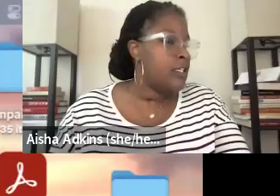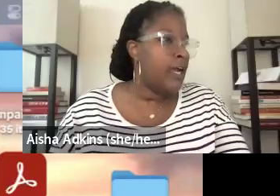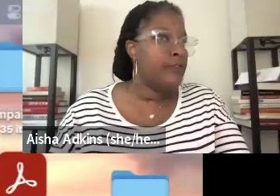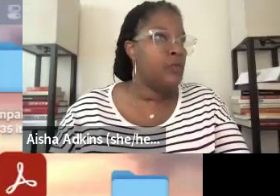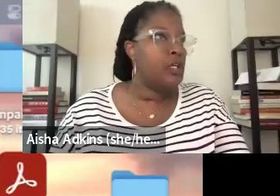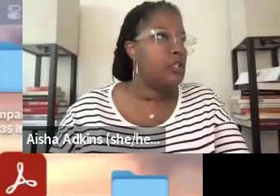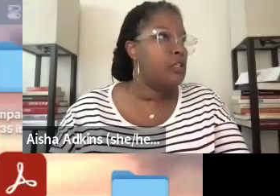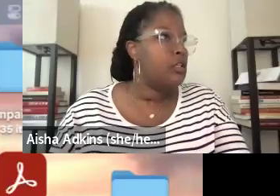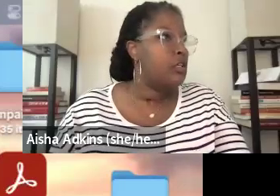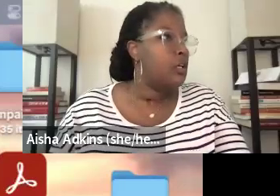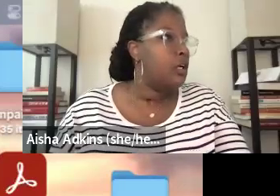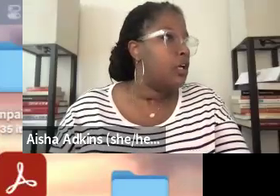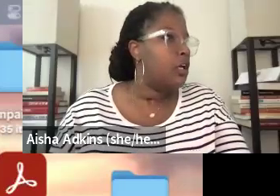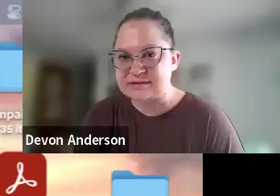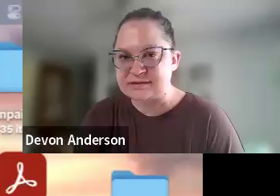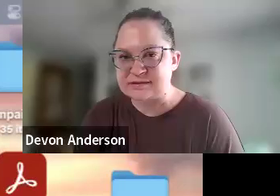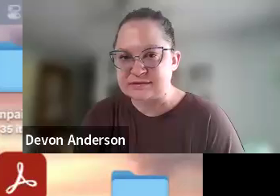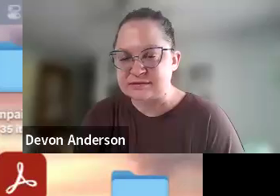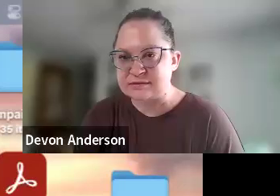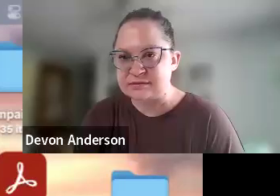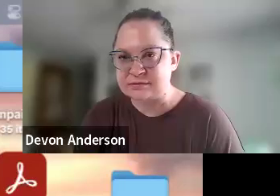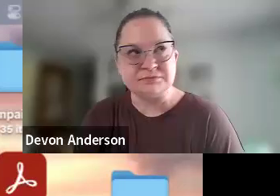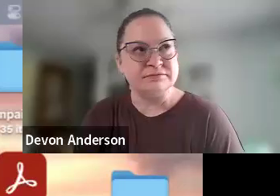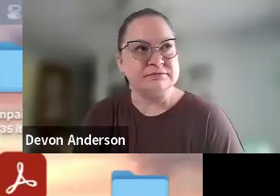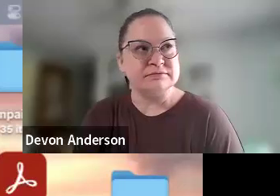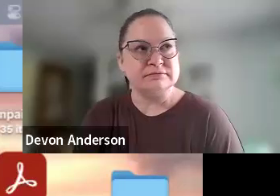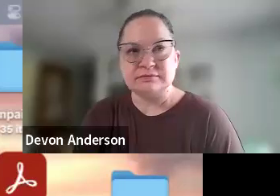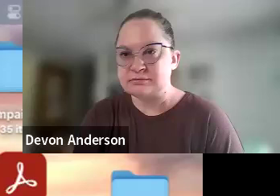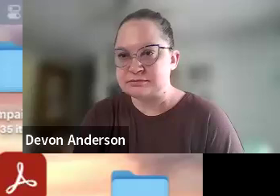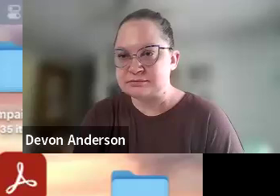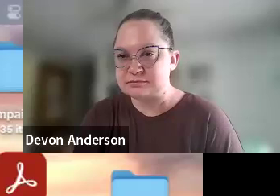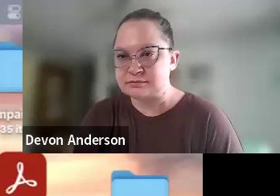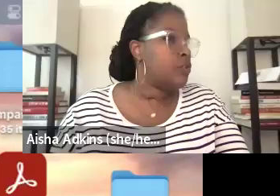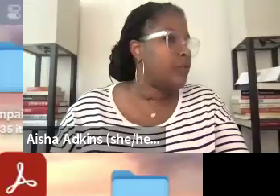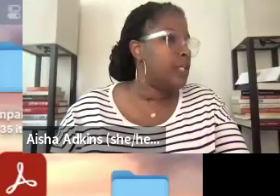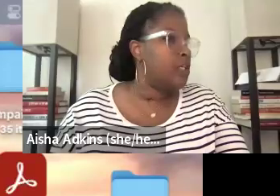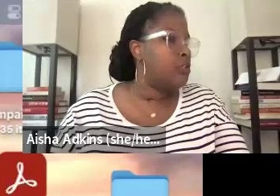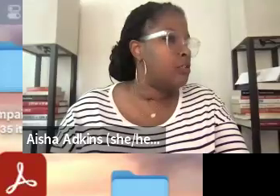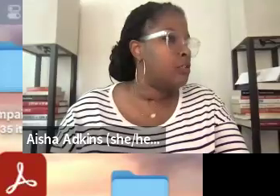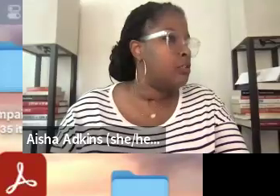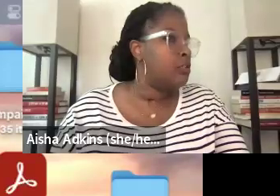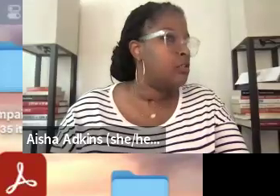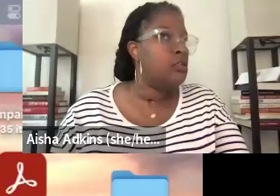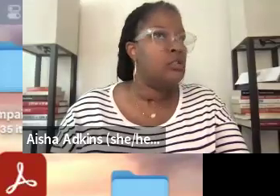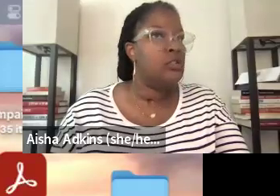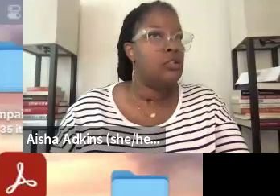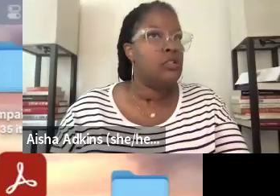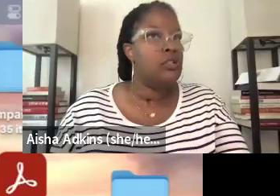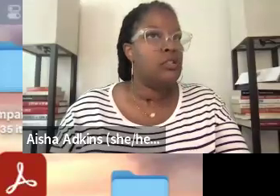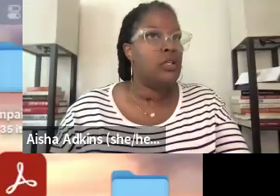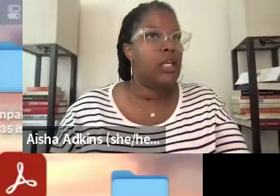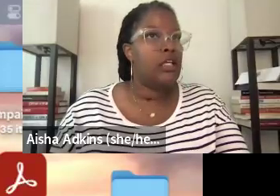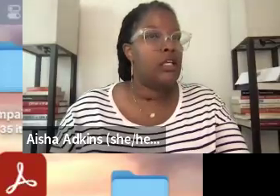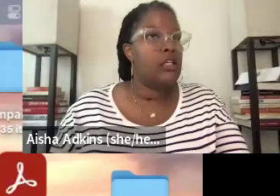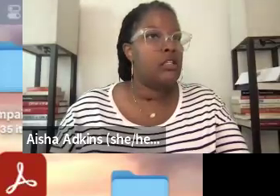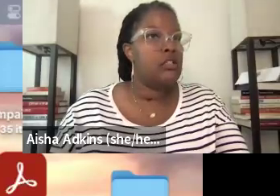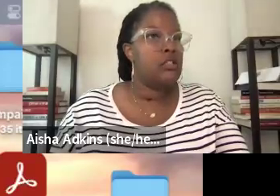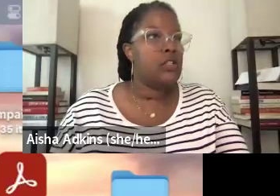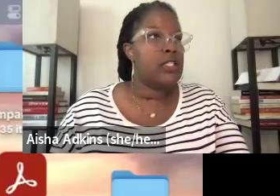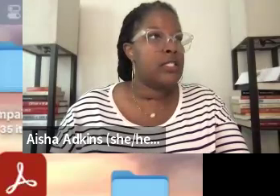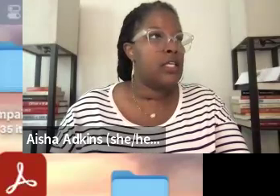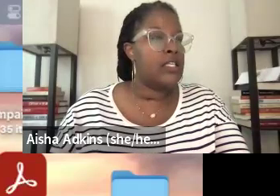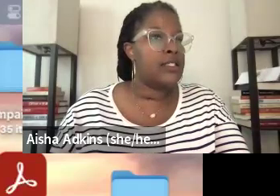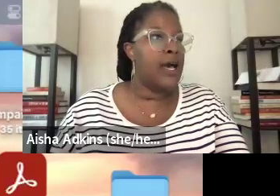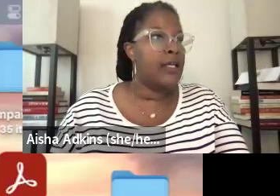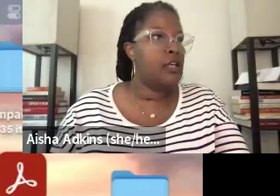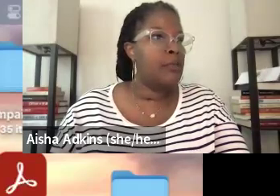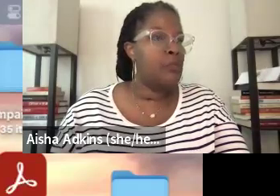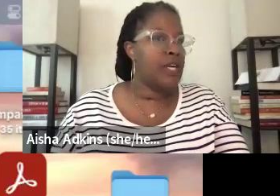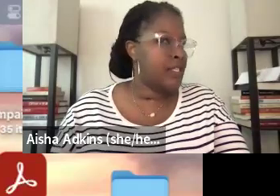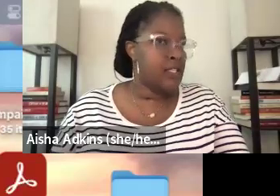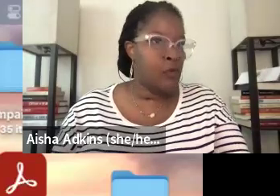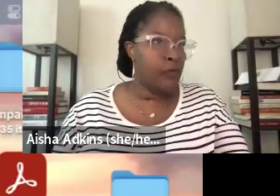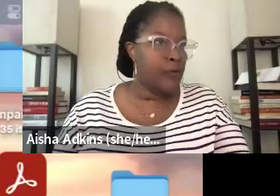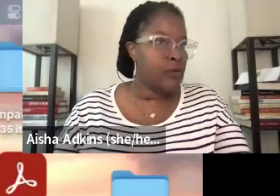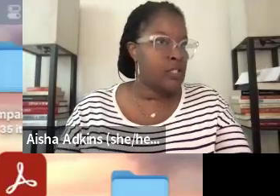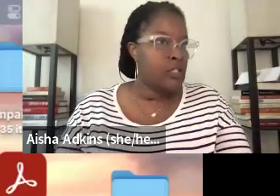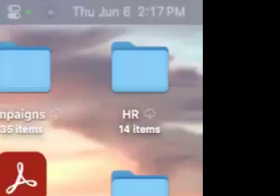to everyone. DEVON: Thanks. AISHA: View full screen and let's see, is that a bit more accessible for folks